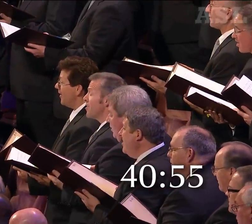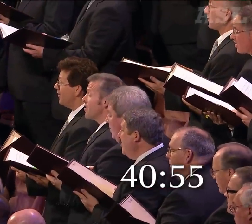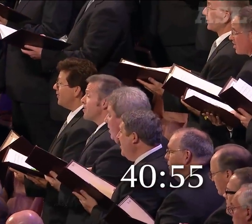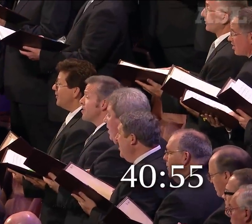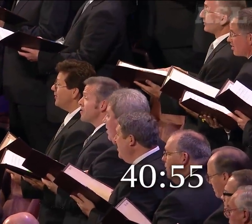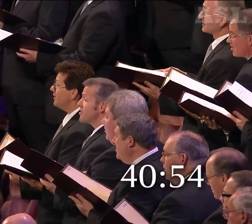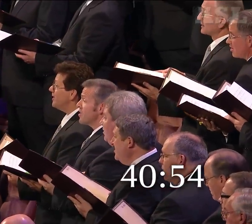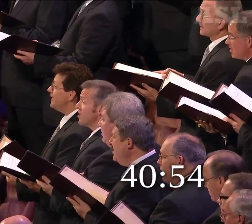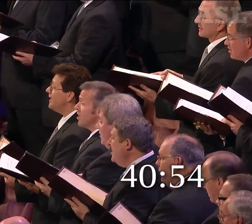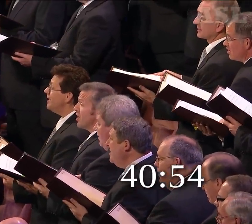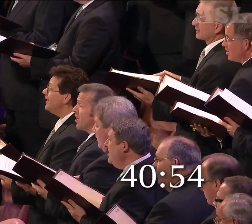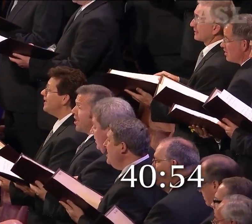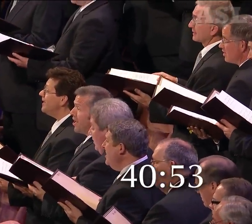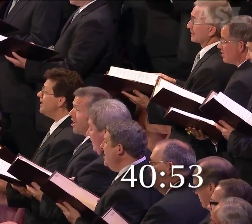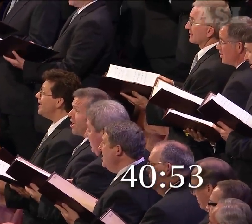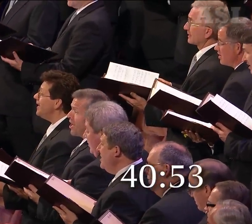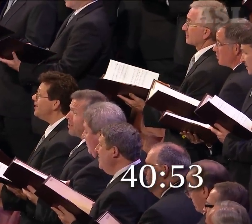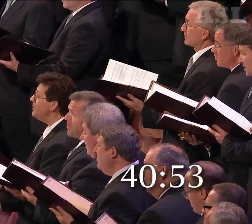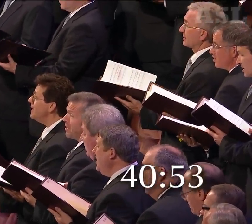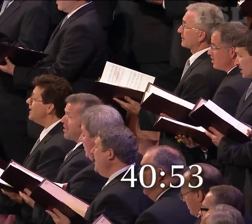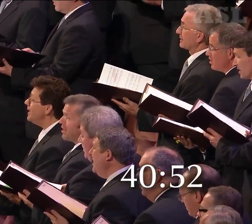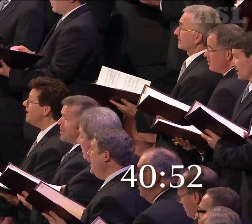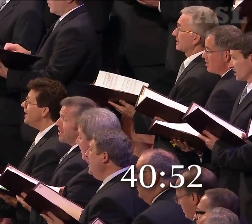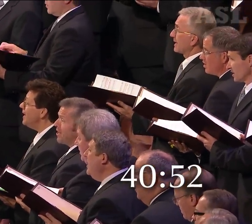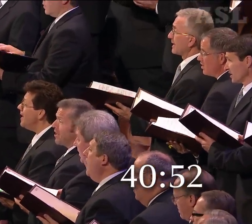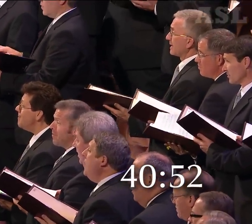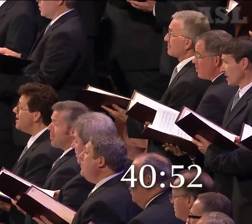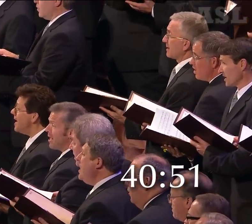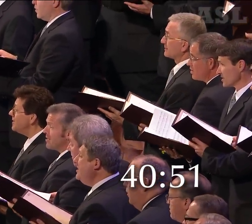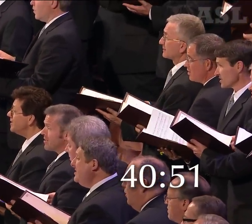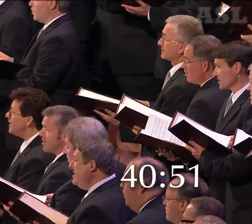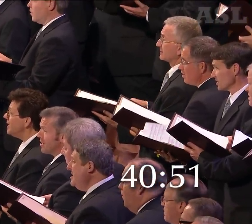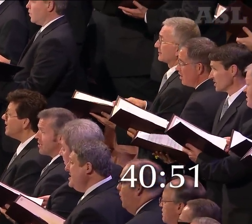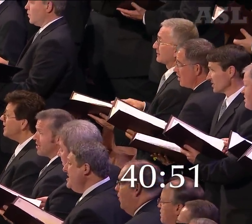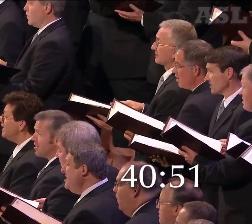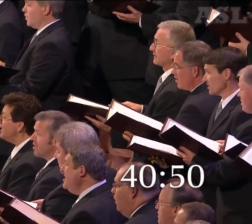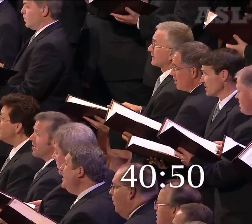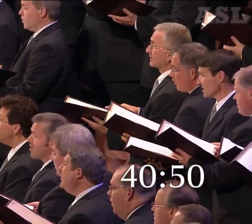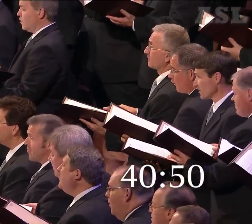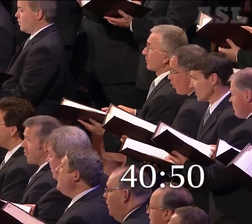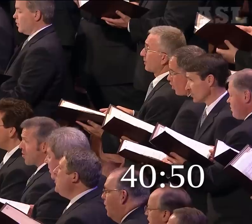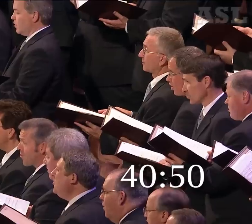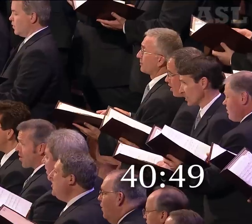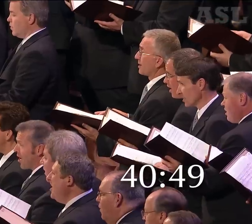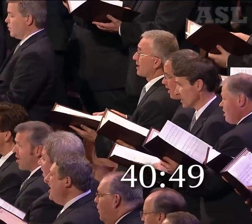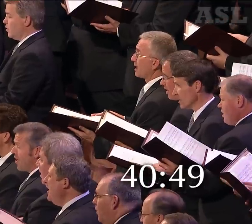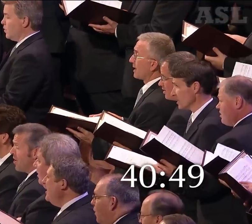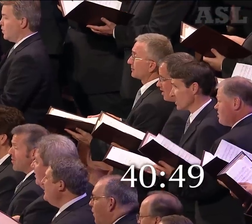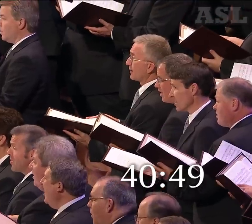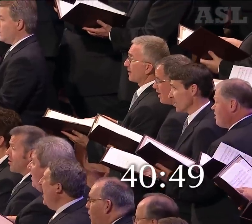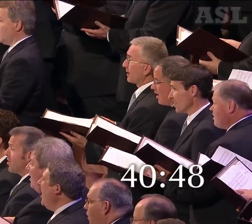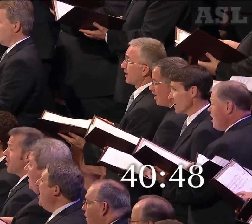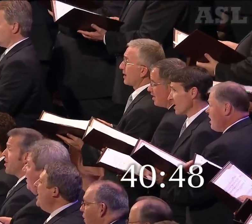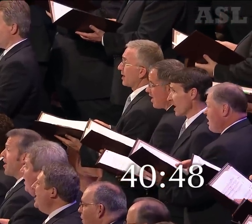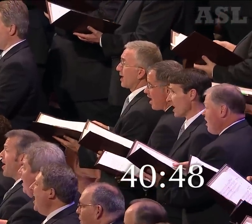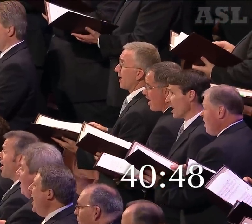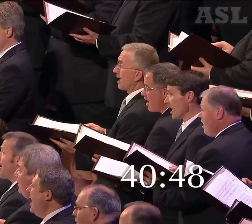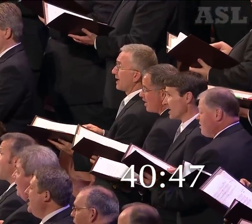CLOSED CAPTION CHANNEL OF THE CHURCH OF JESUS CHRIST OF LATTER-DAY SAINTS.